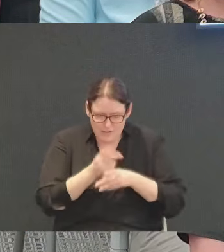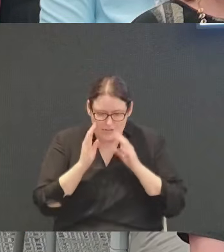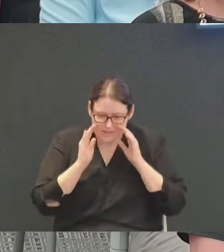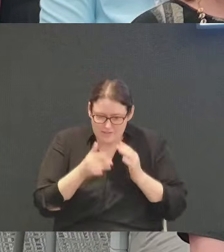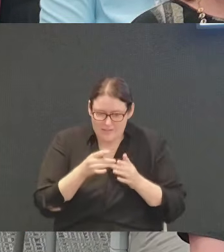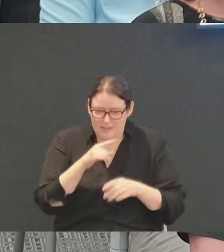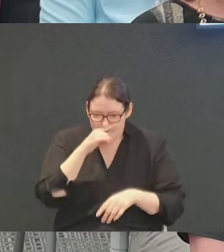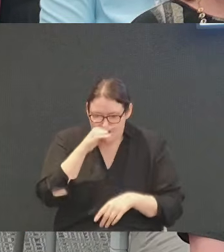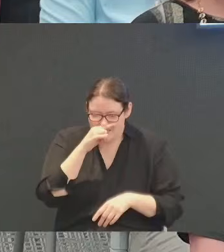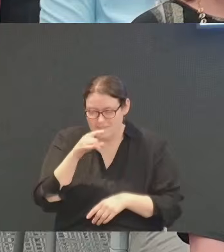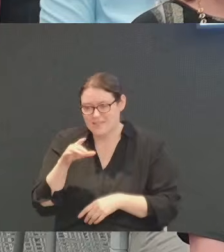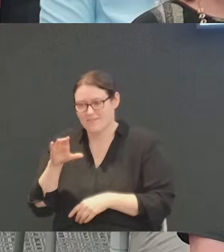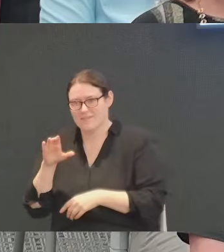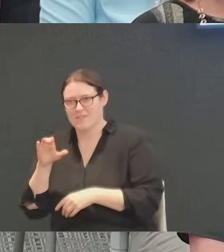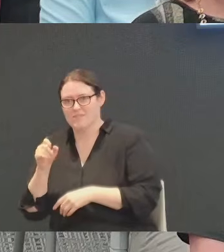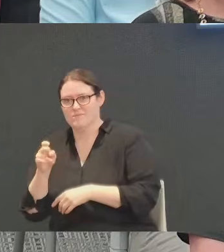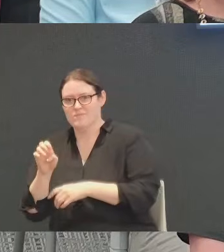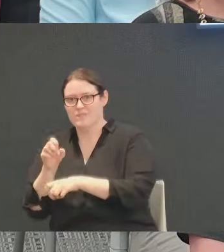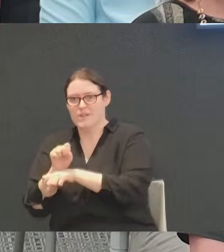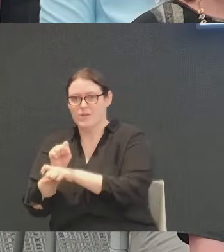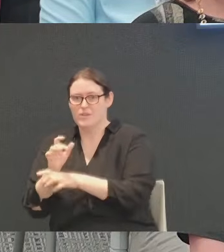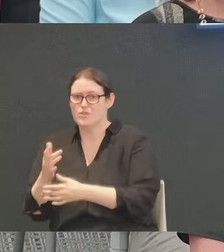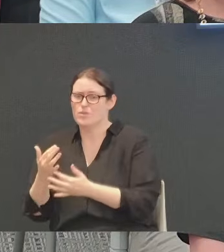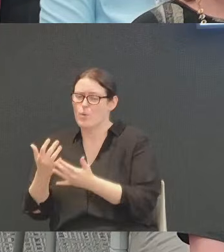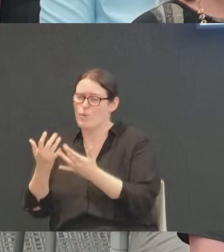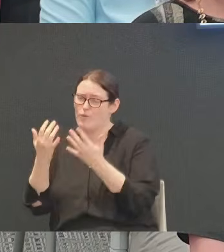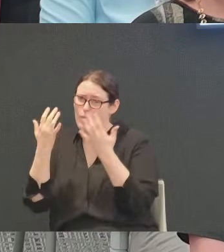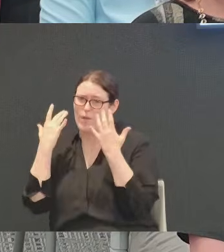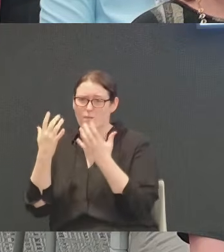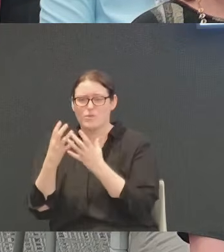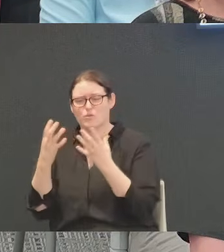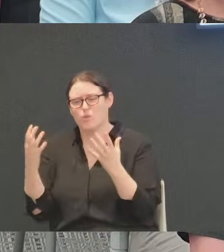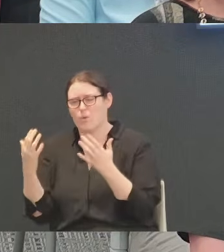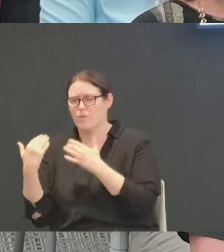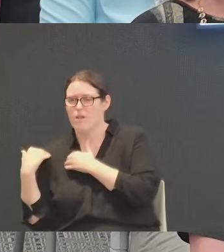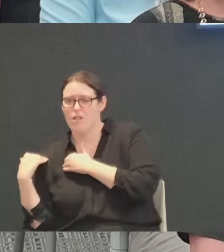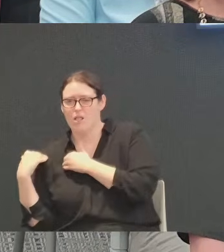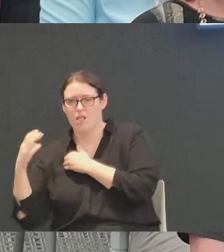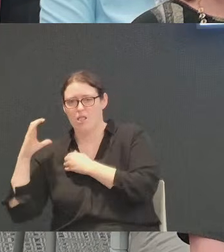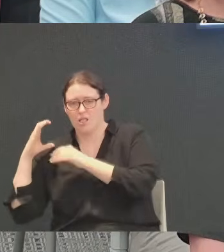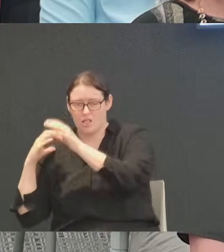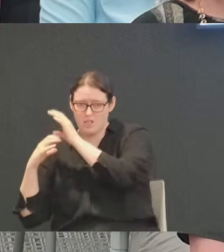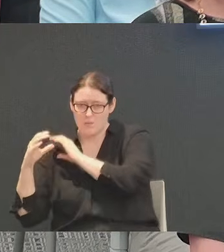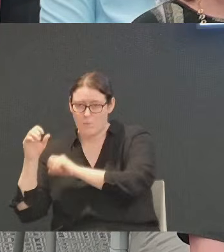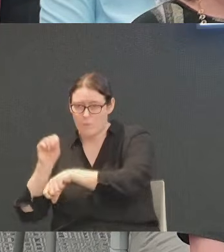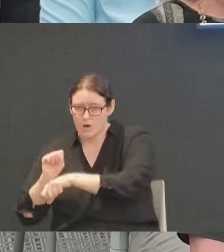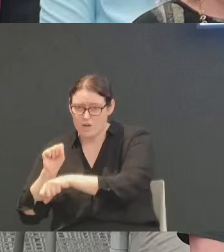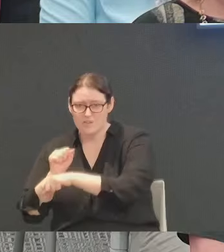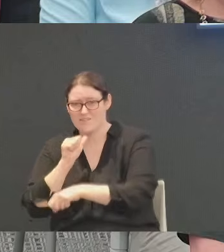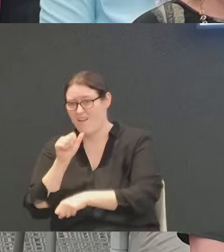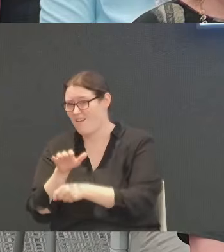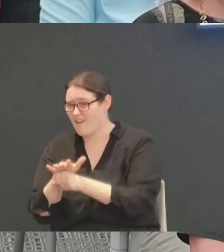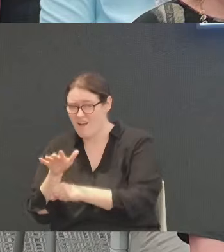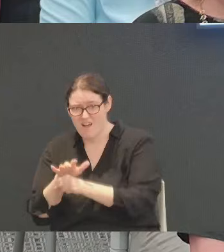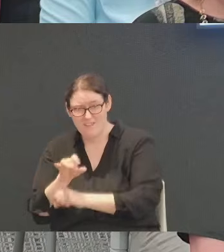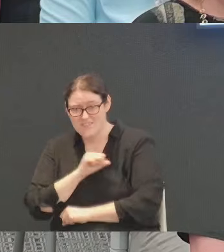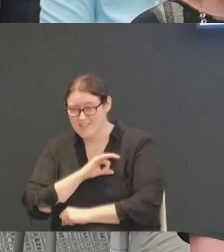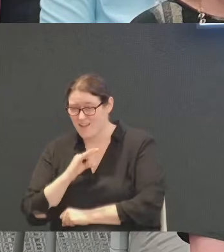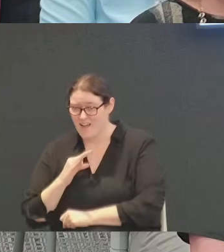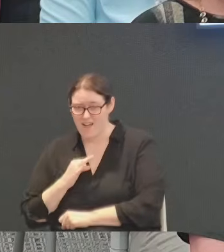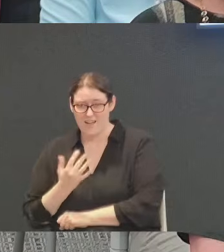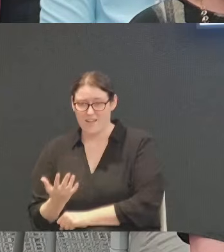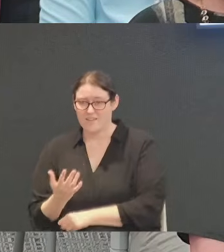case workers are so overloaded, uh, understaffed? Um, kids sit in temporary placements longer than